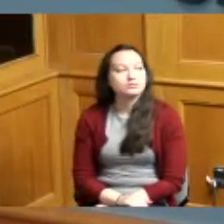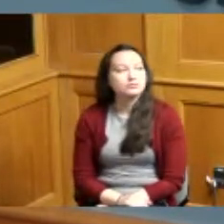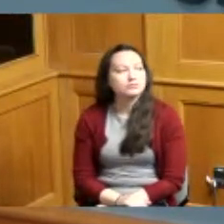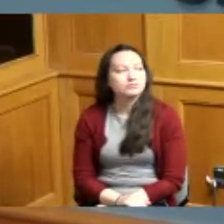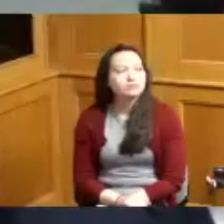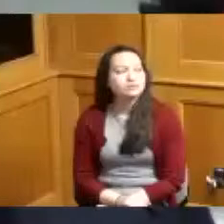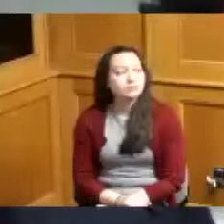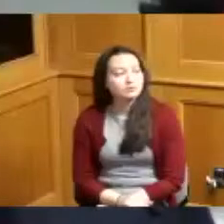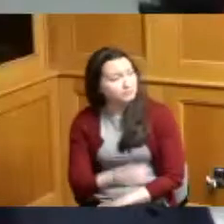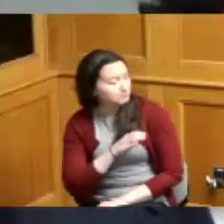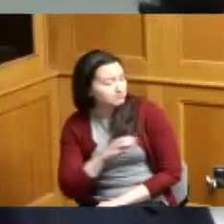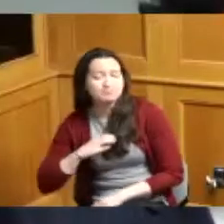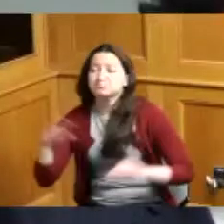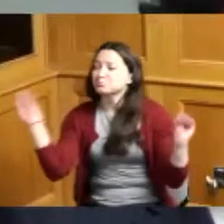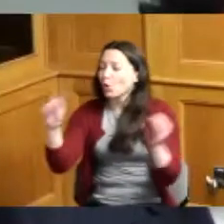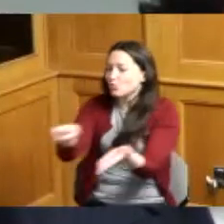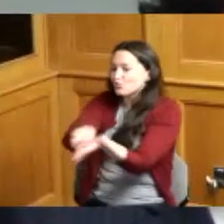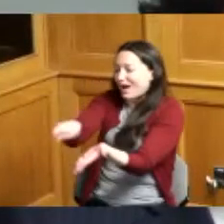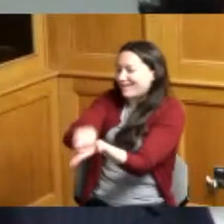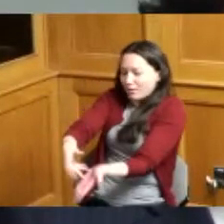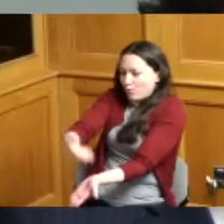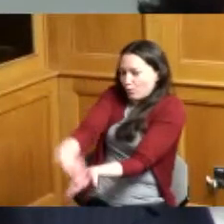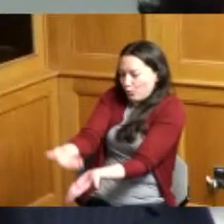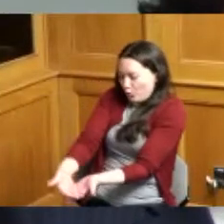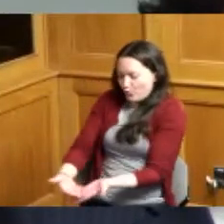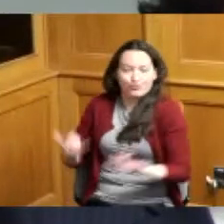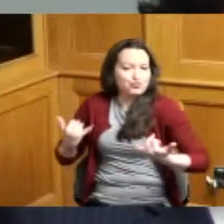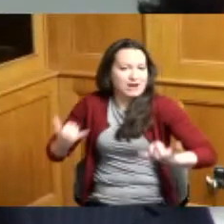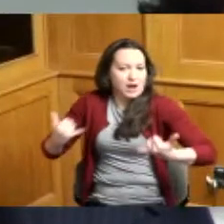Commissioners no we don't have anything in writing from the Bengals at this point in time on the